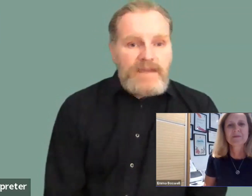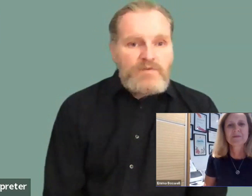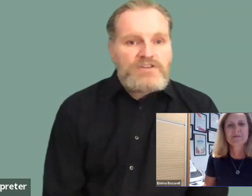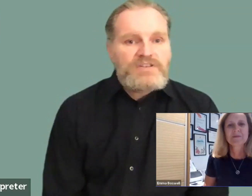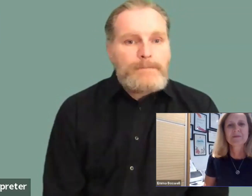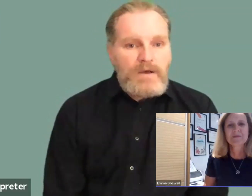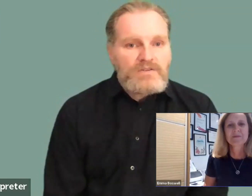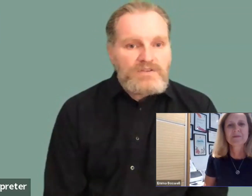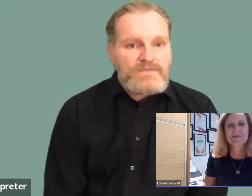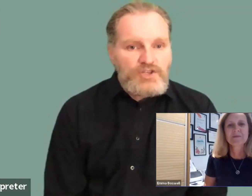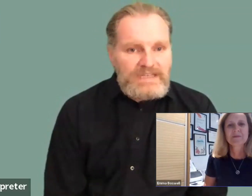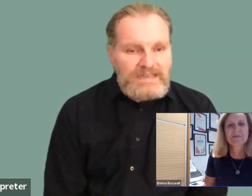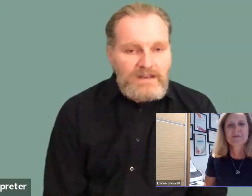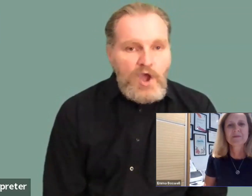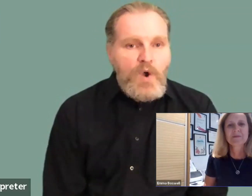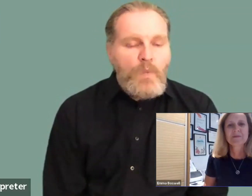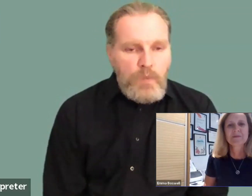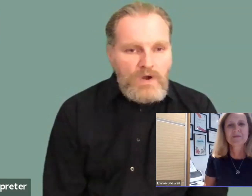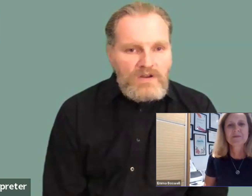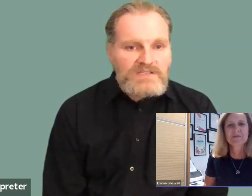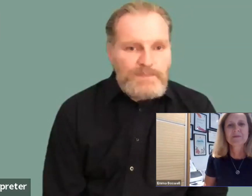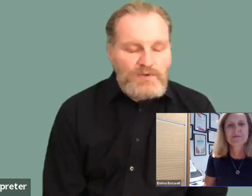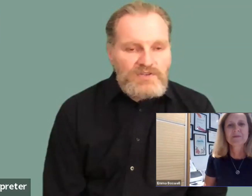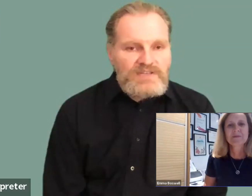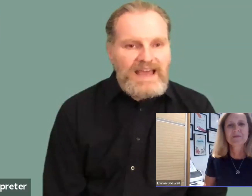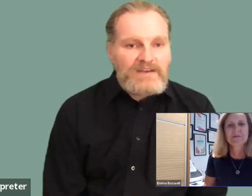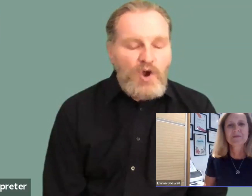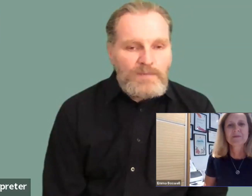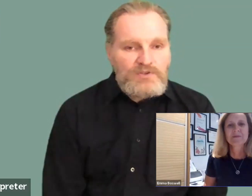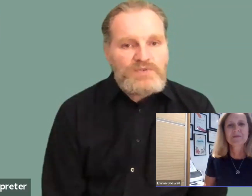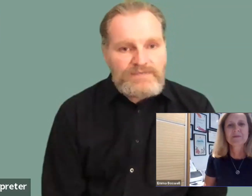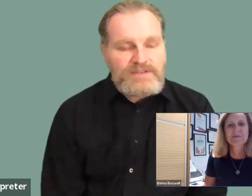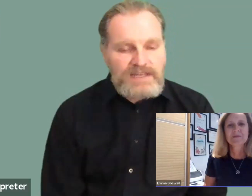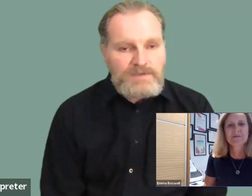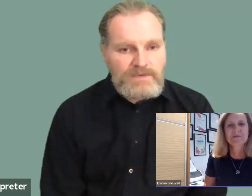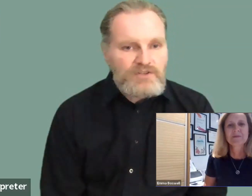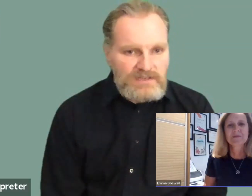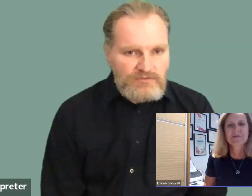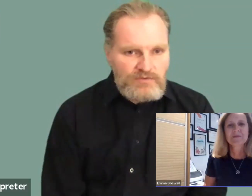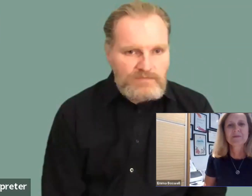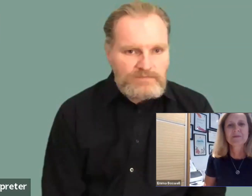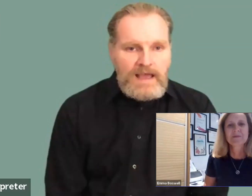various parts of the gene were spotted and common to different types of Usher syndrome.